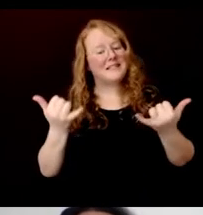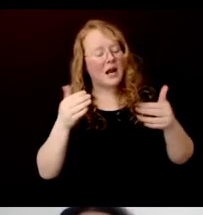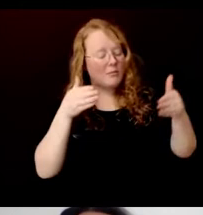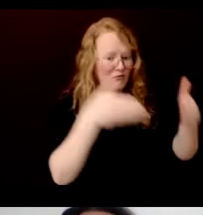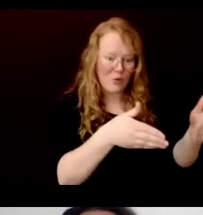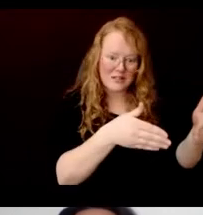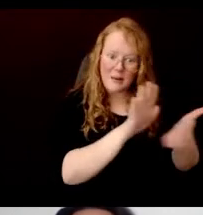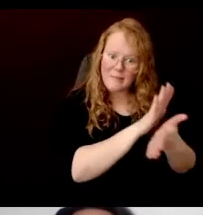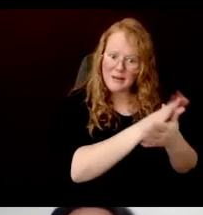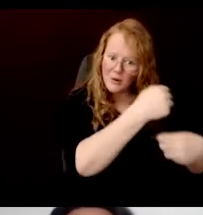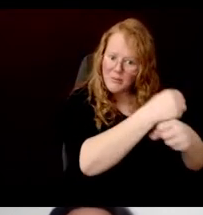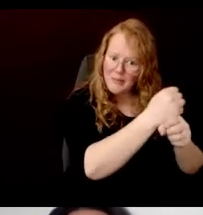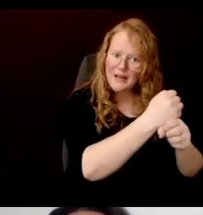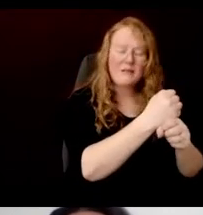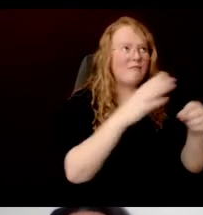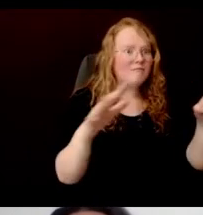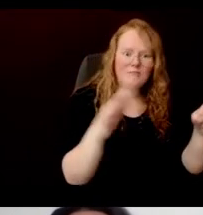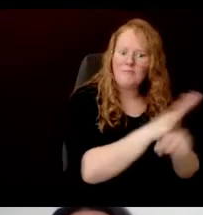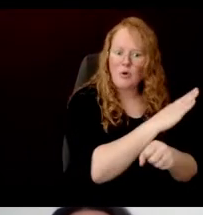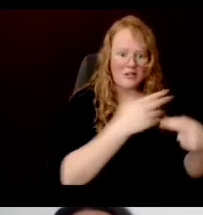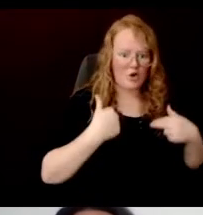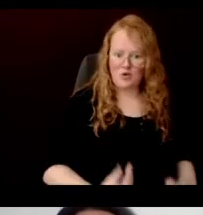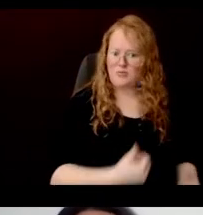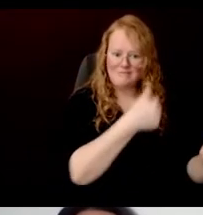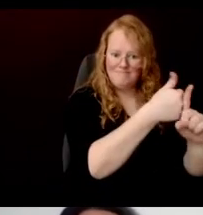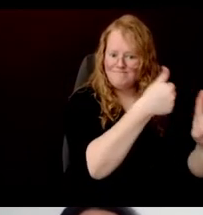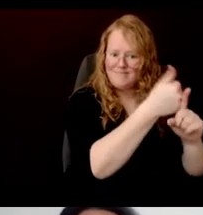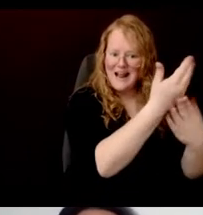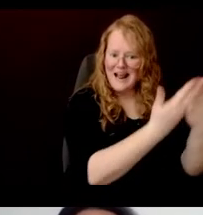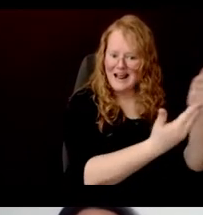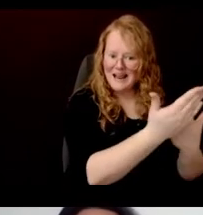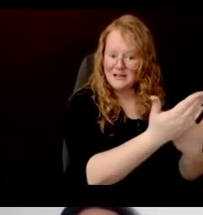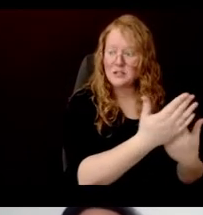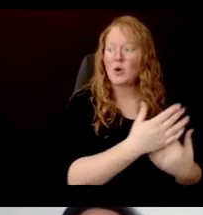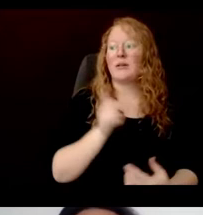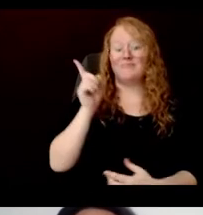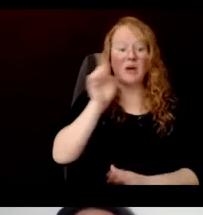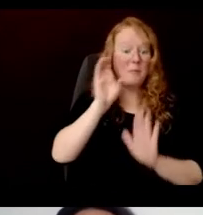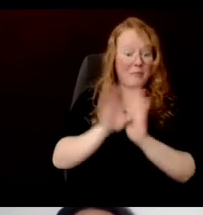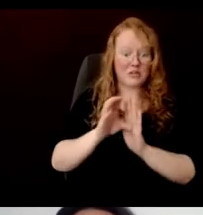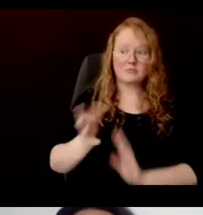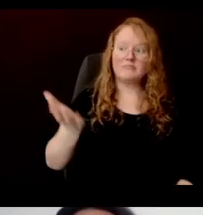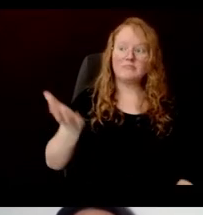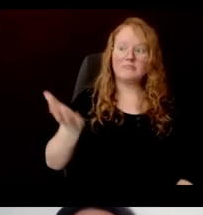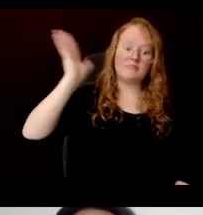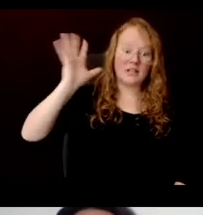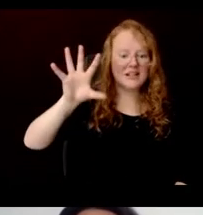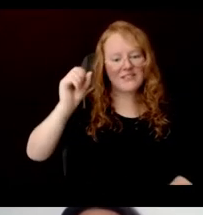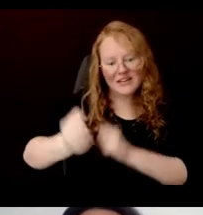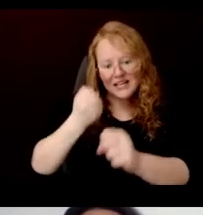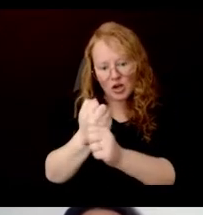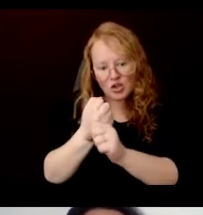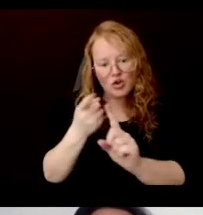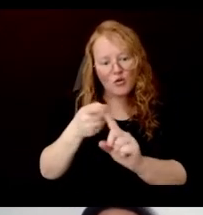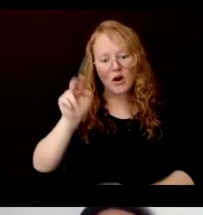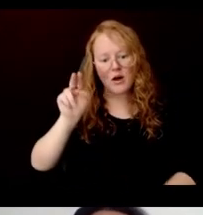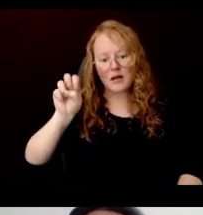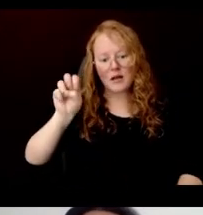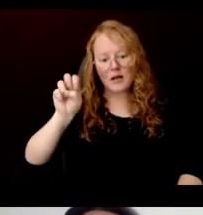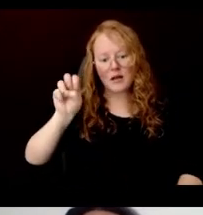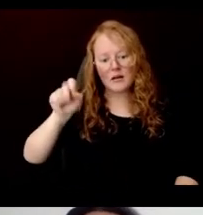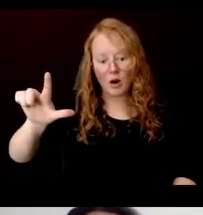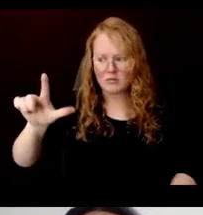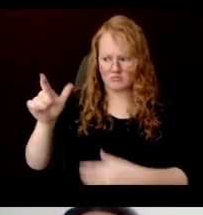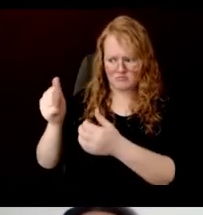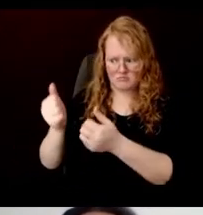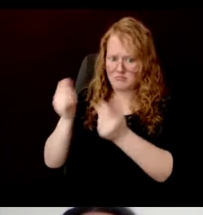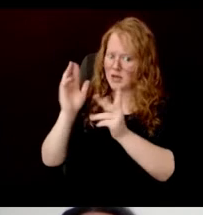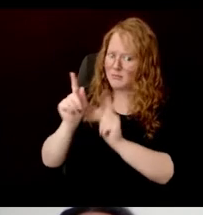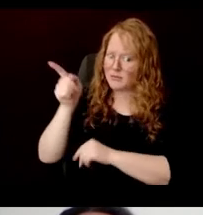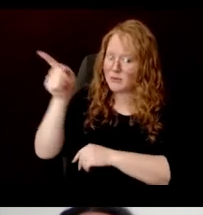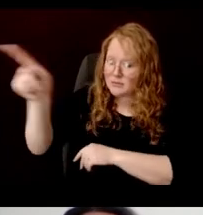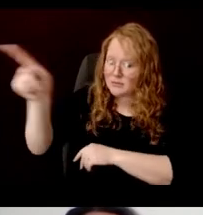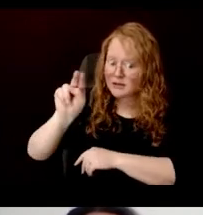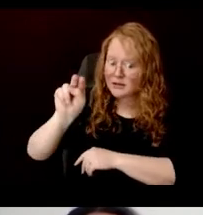And although these images were taken about 50 years ago in Nepal, many people in Nepal and other parts of the world still make paper by hand today using these tools.